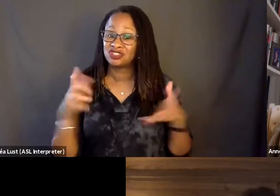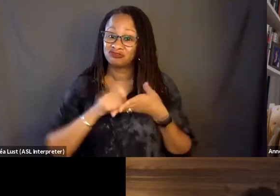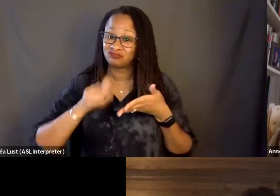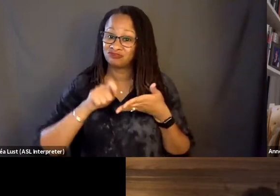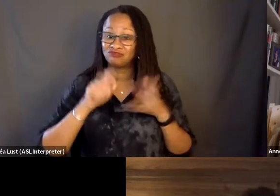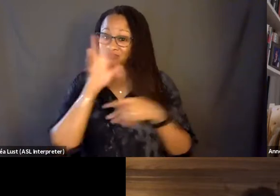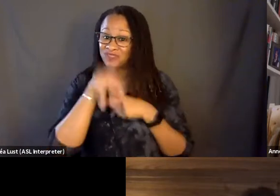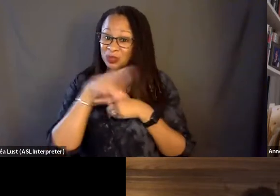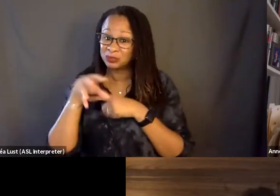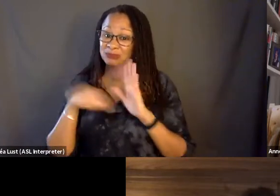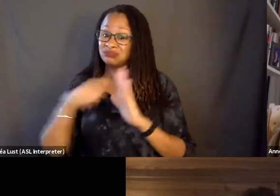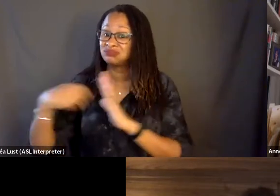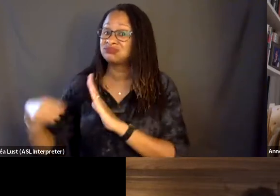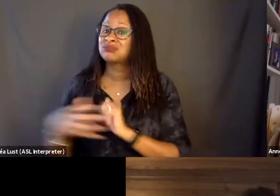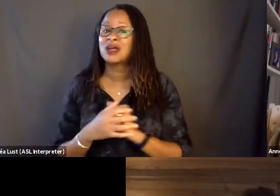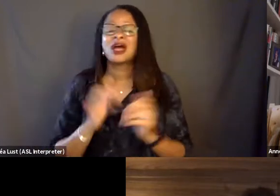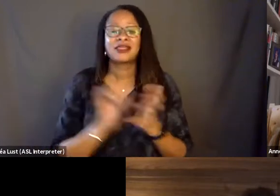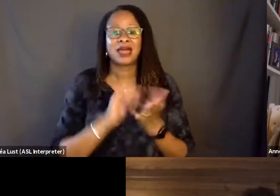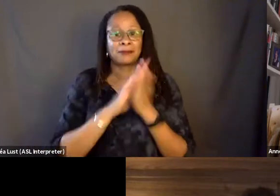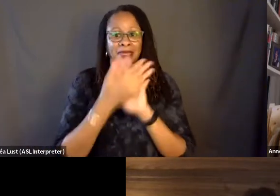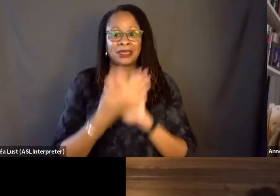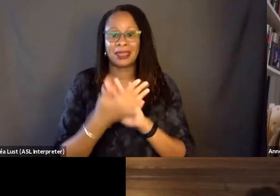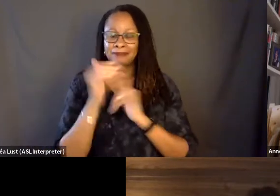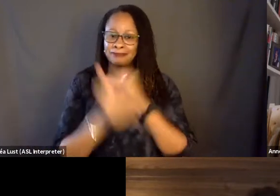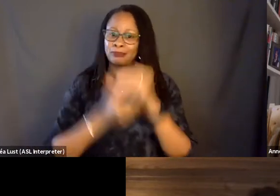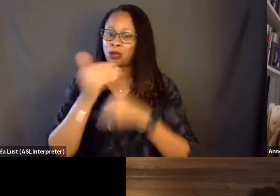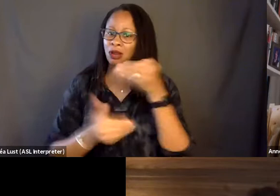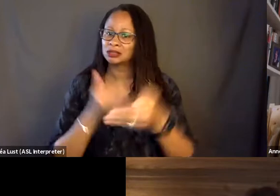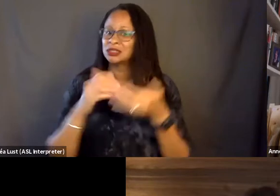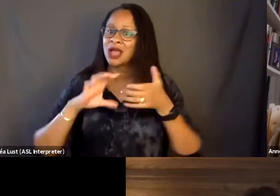And that became kind of the process of how we could keep